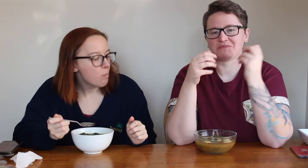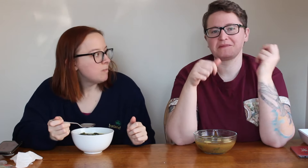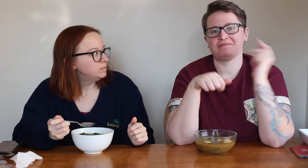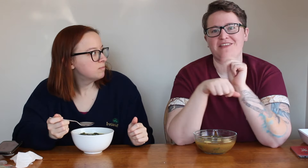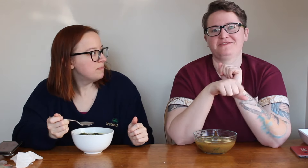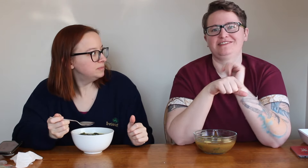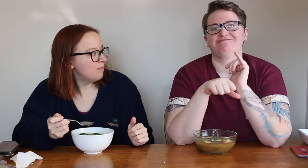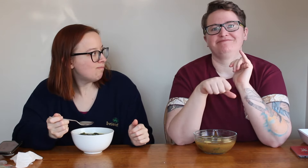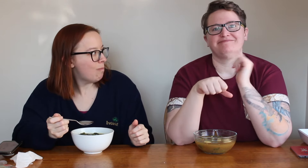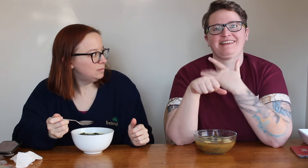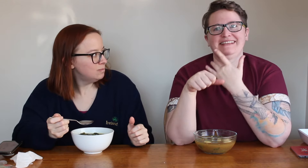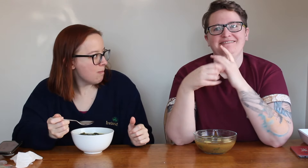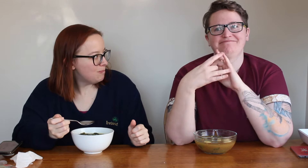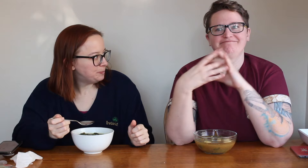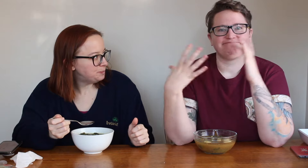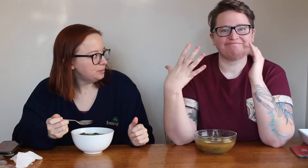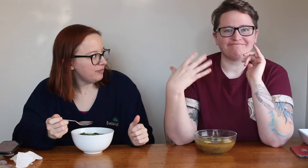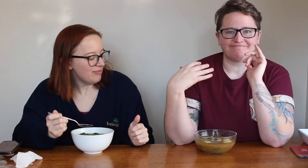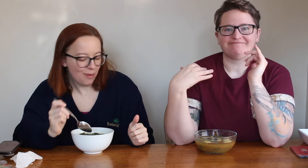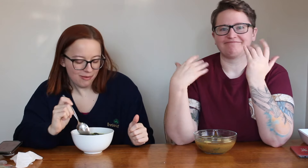When you go back to work. It wasn't, well it wasn't